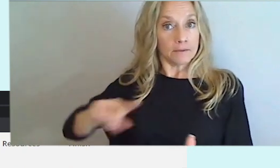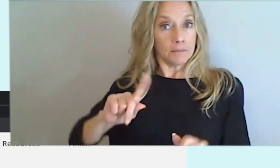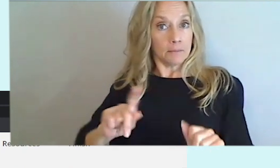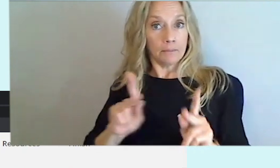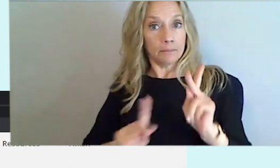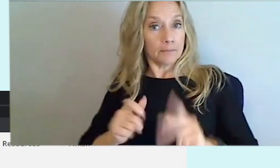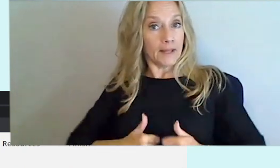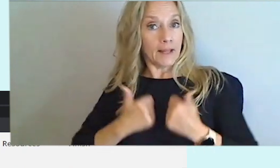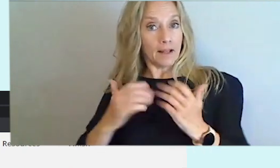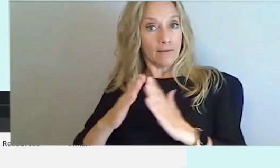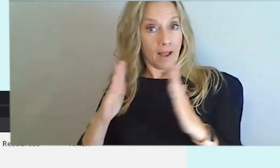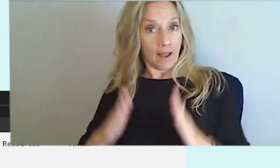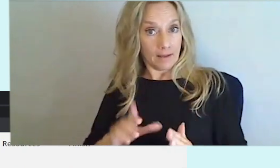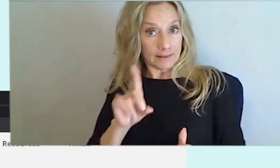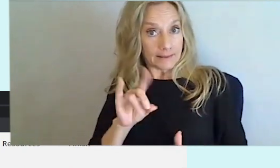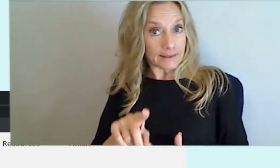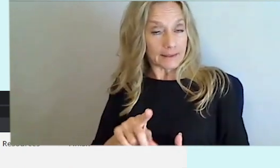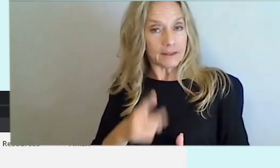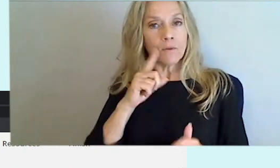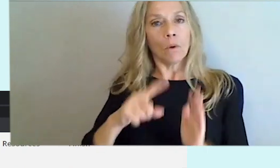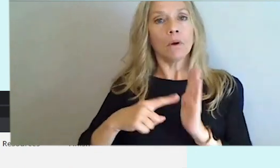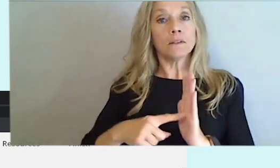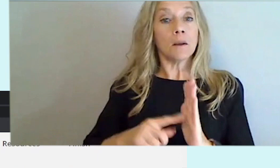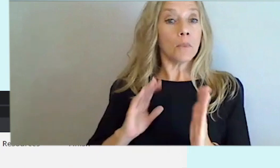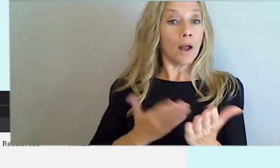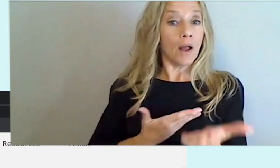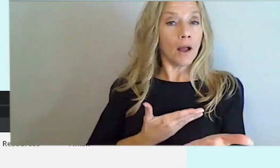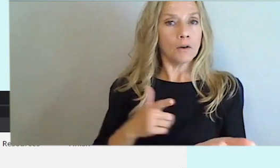example, the member needs to tell TennCare about the car Ethan sold.